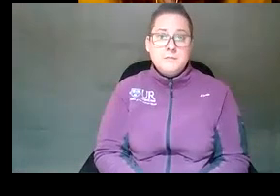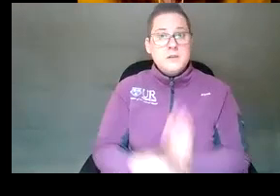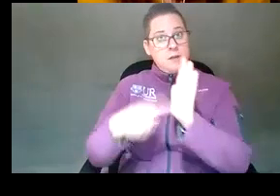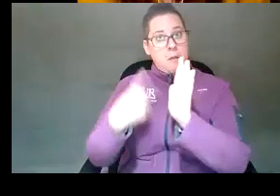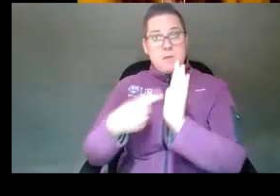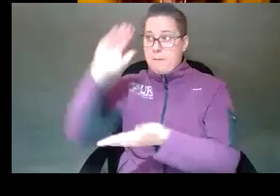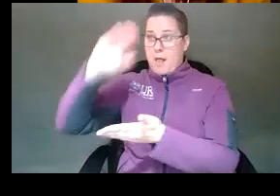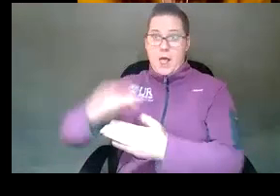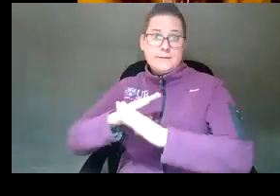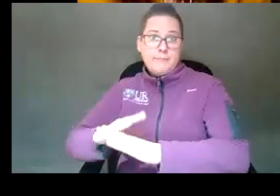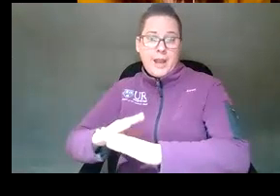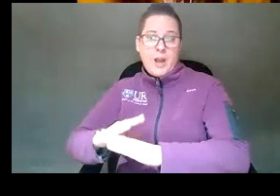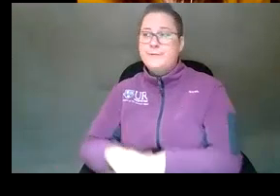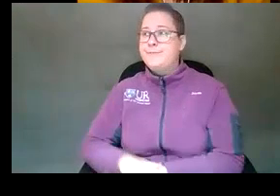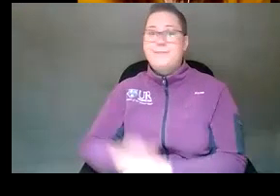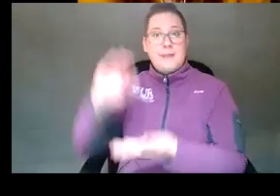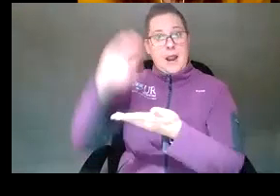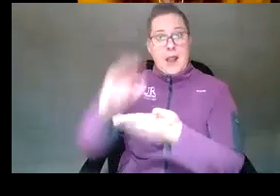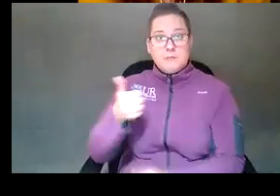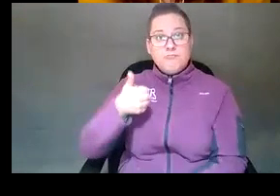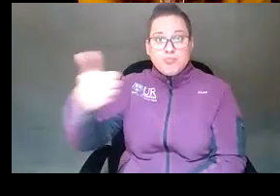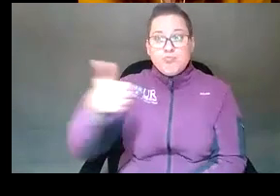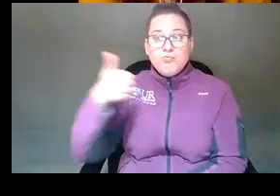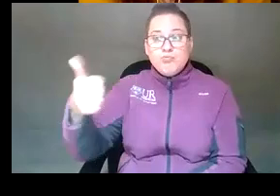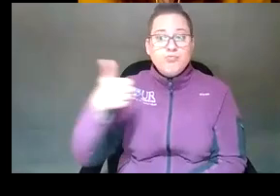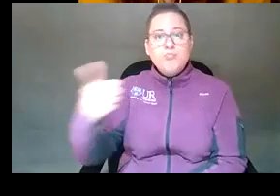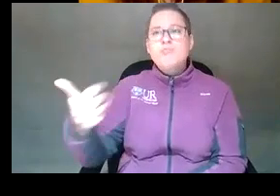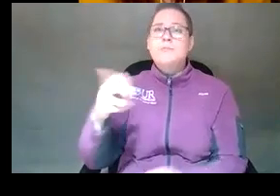whether that's decreasing transportation or travel needs or need for time off